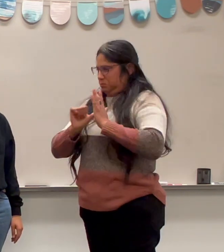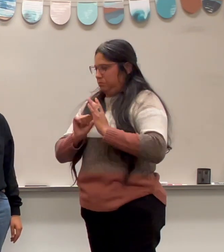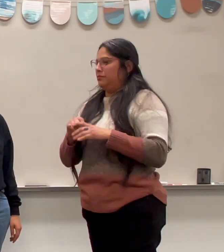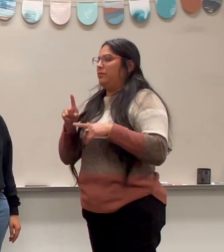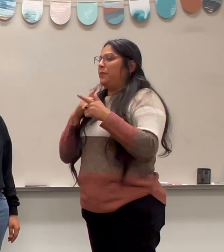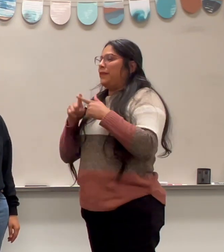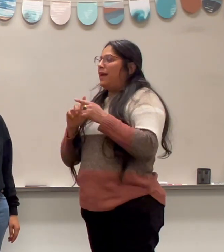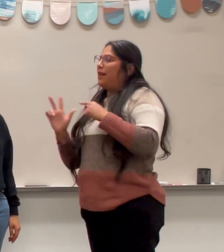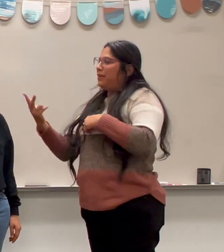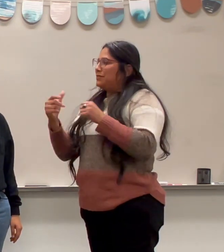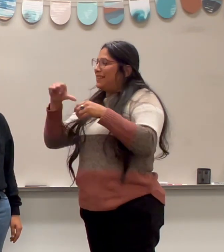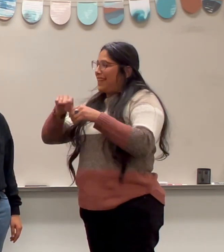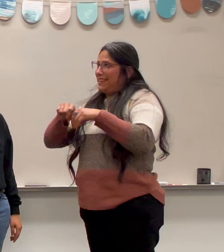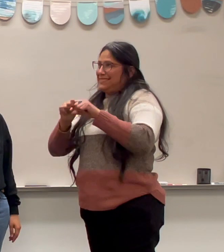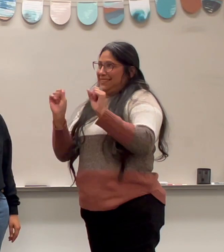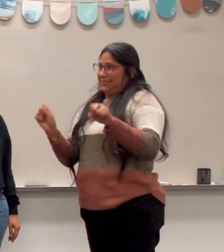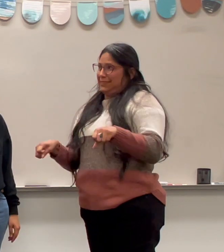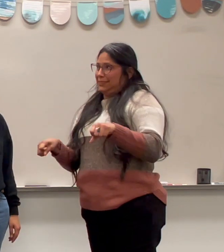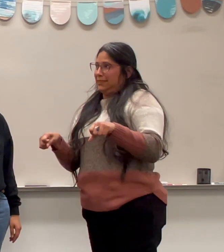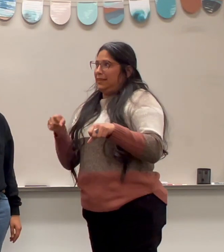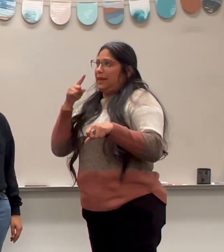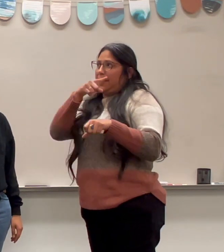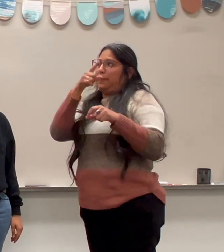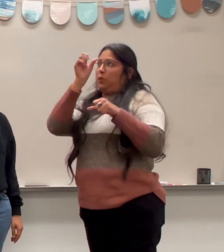I was there at Starbucks it was really impressive to see that they had a person